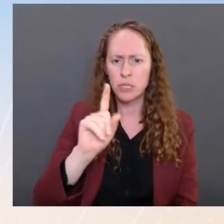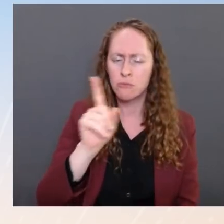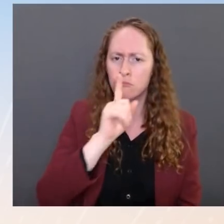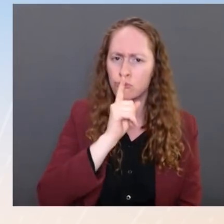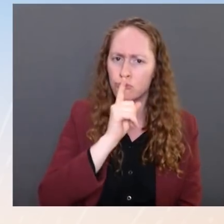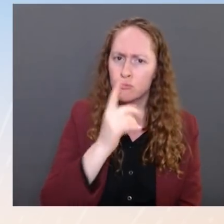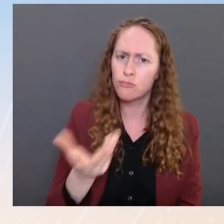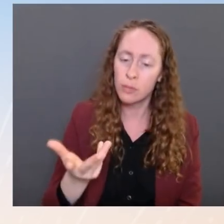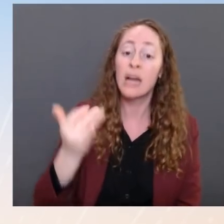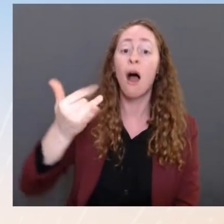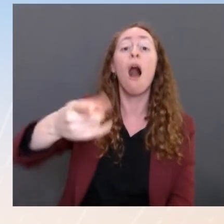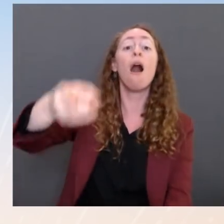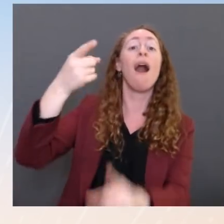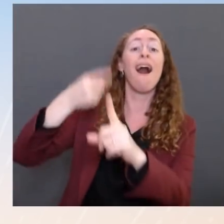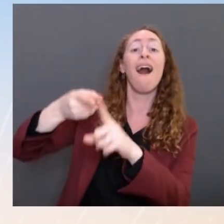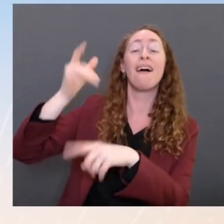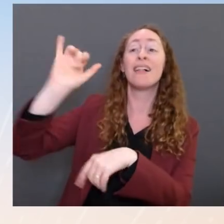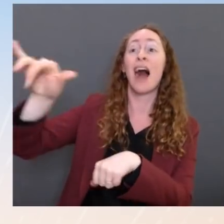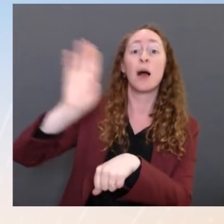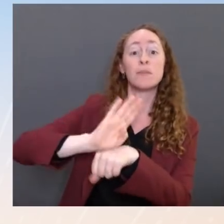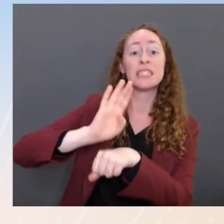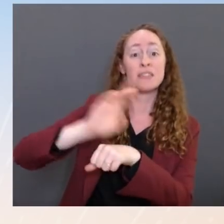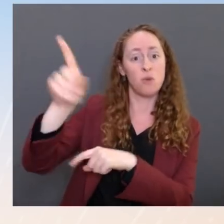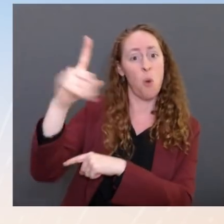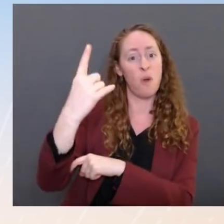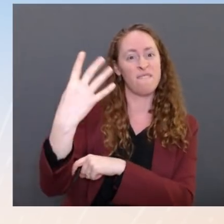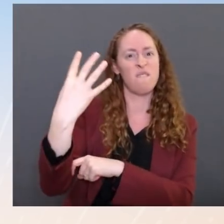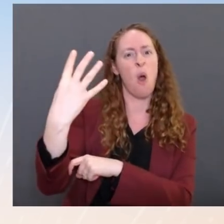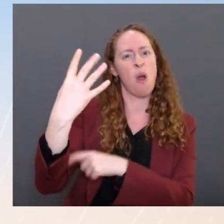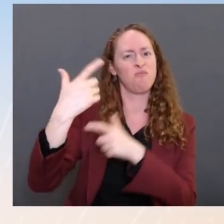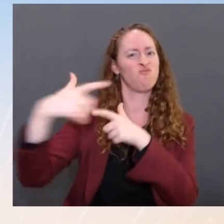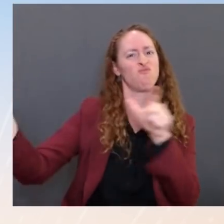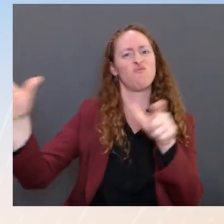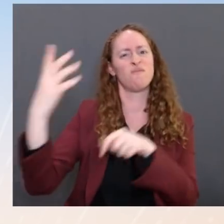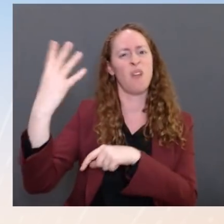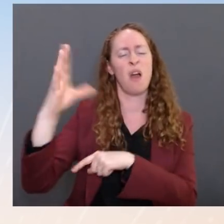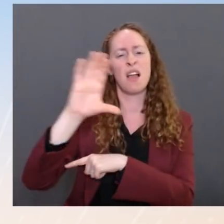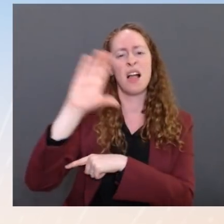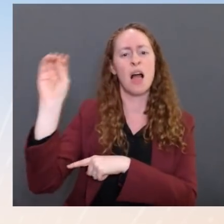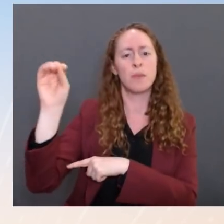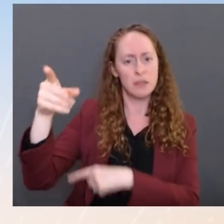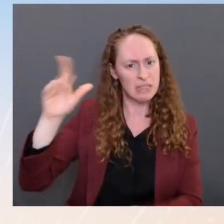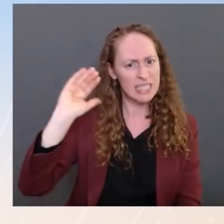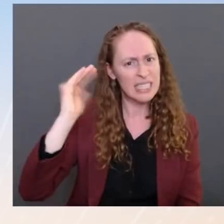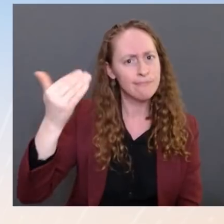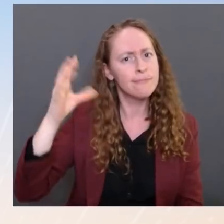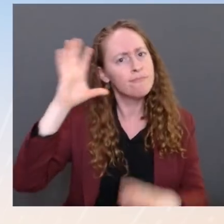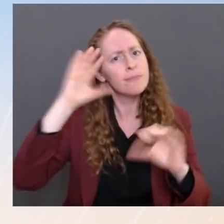So is there going to be any call for increased competition in that industry coming from the White House? Ms. Psaki: Jacqui, it's a good question.